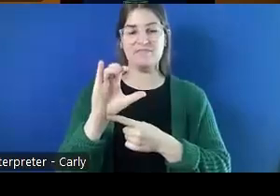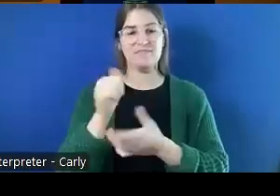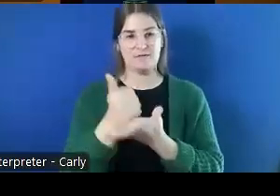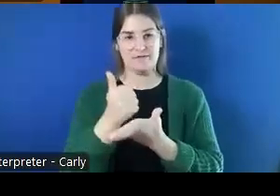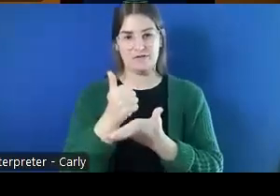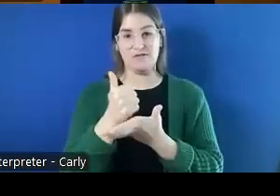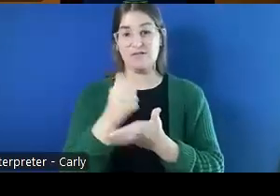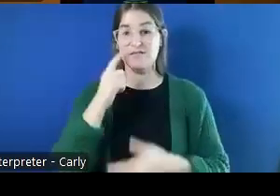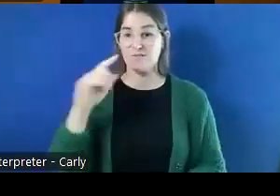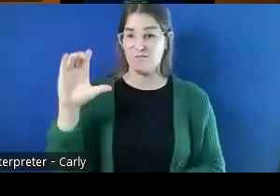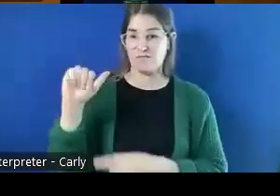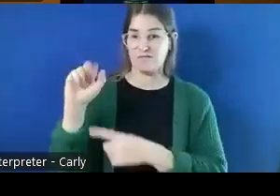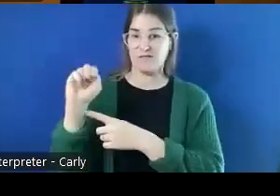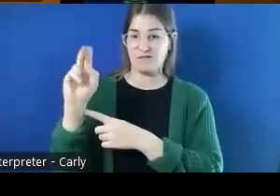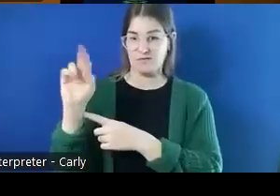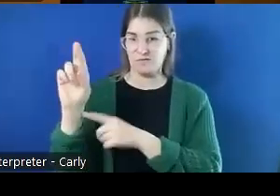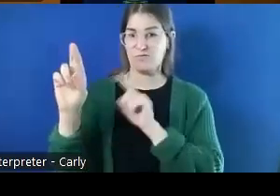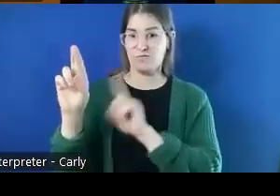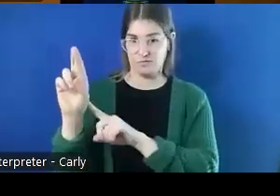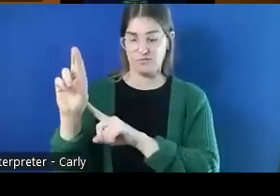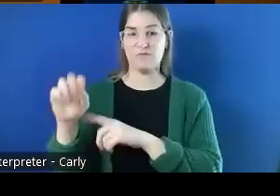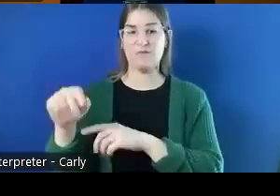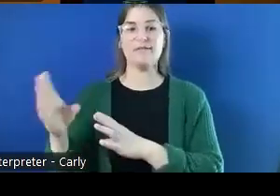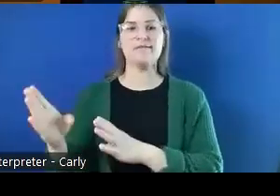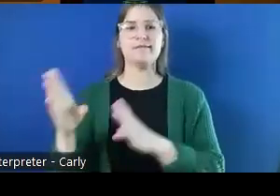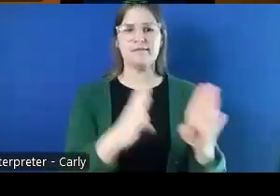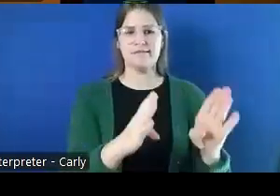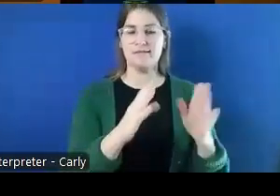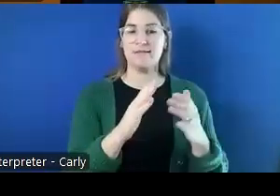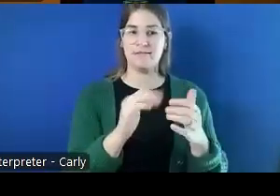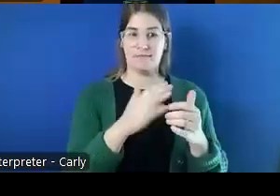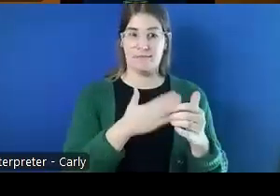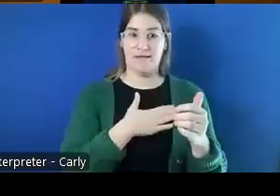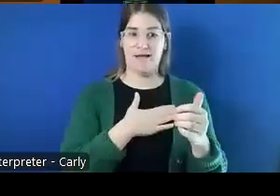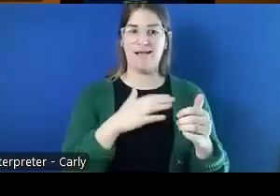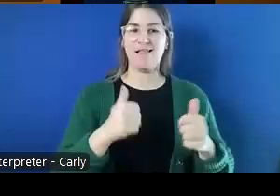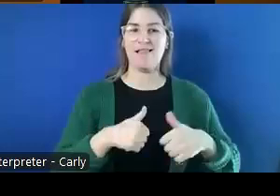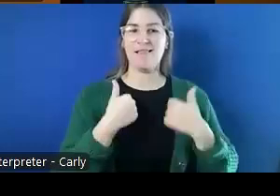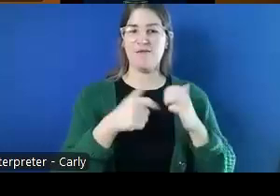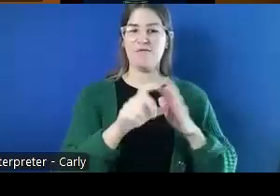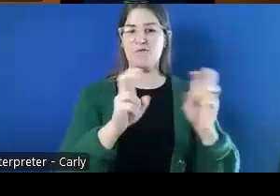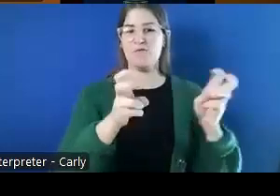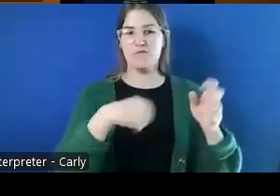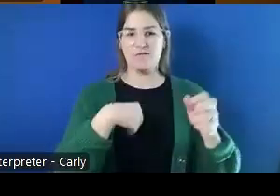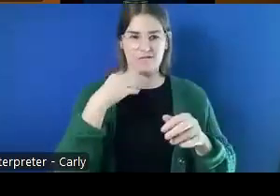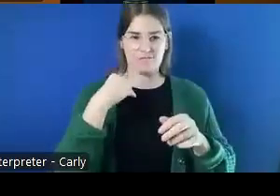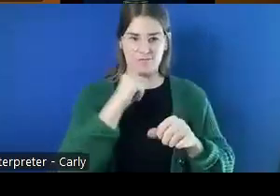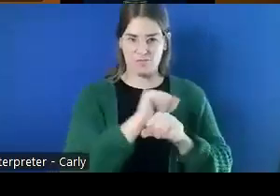shift to talk a little bit about the dietic Life review I've worked a lot on um I think situating